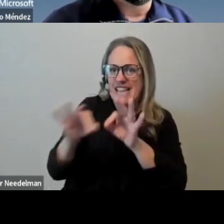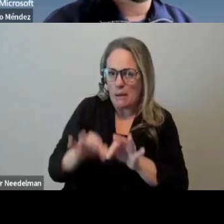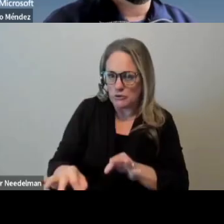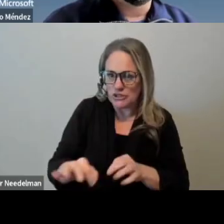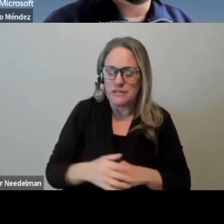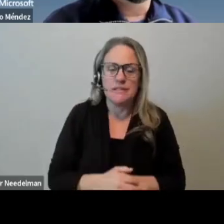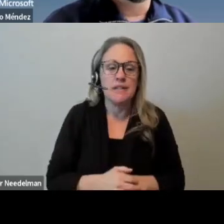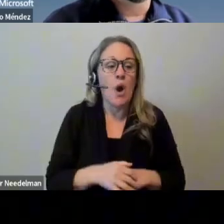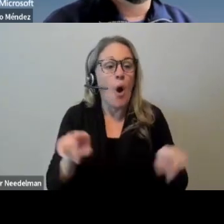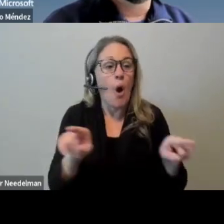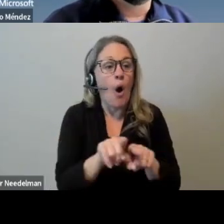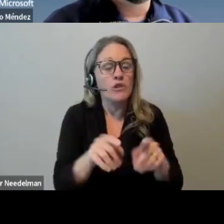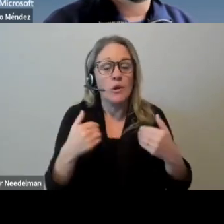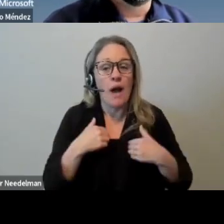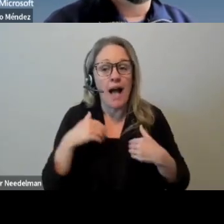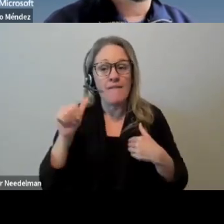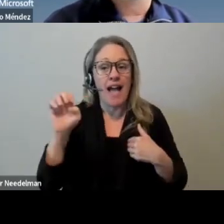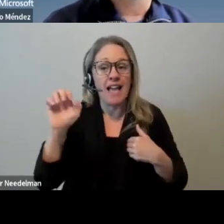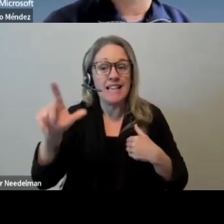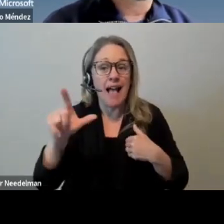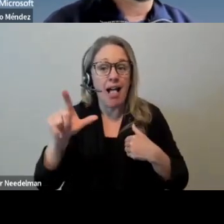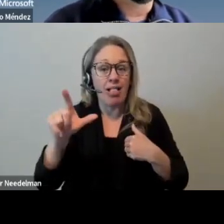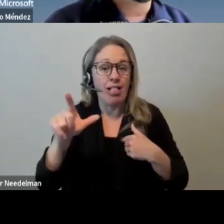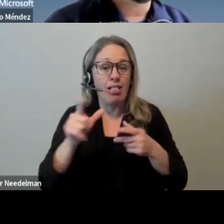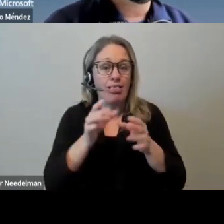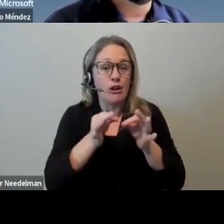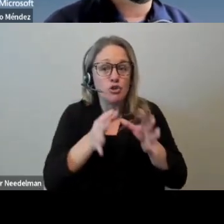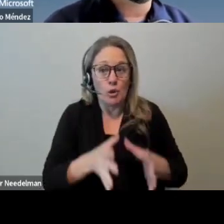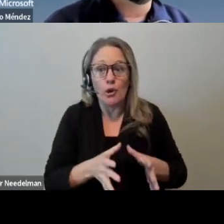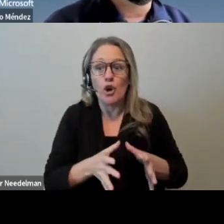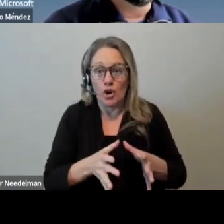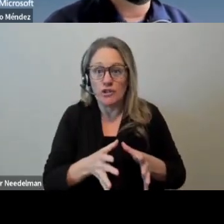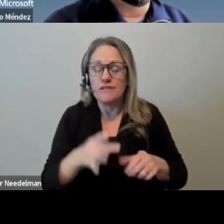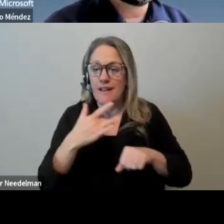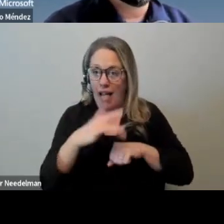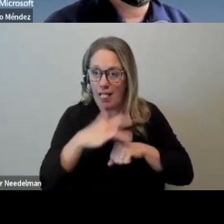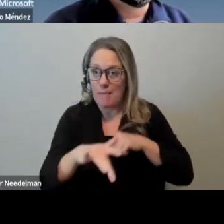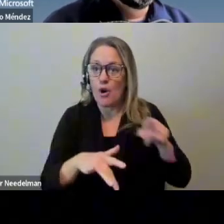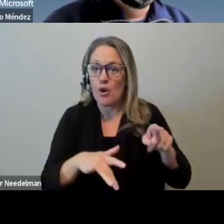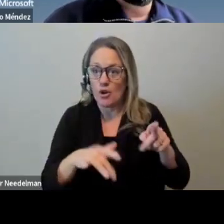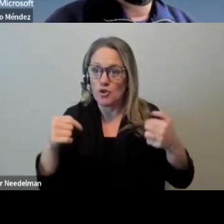There's also American Sign Language (ASL interpretation available during sessions.